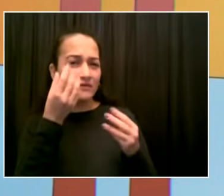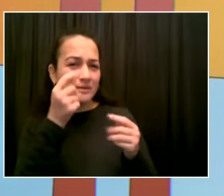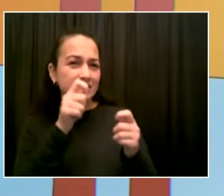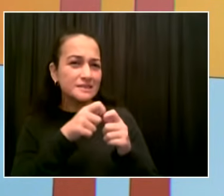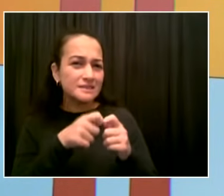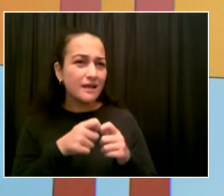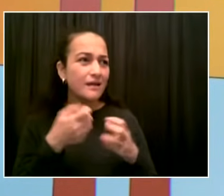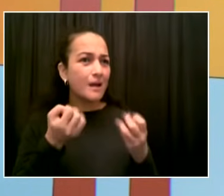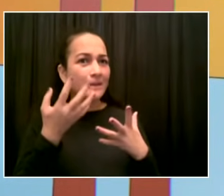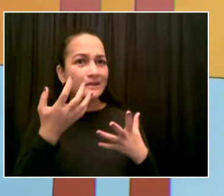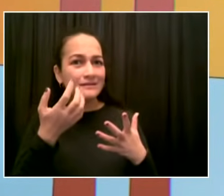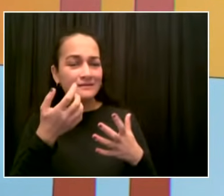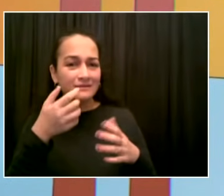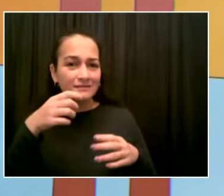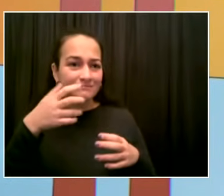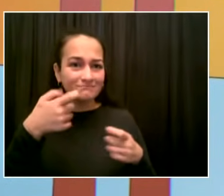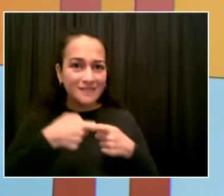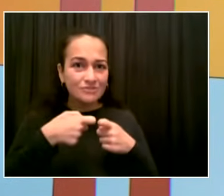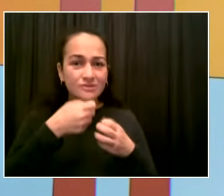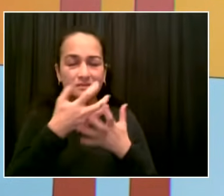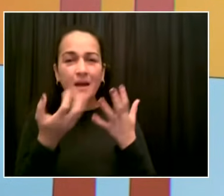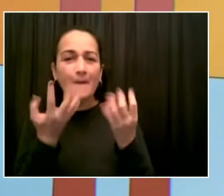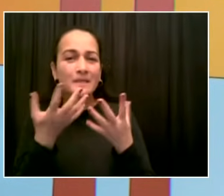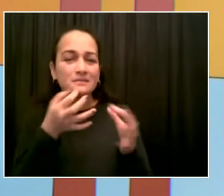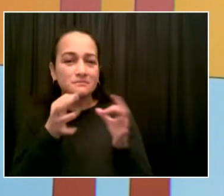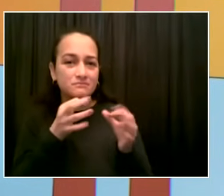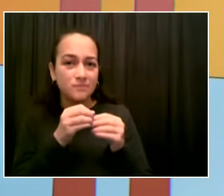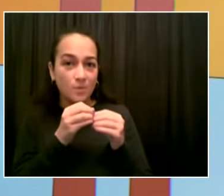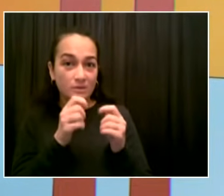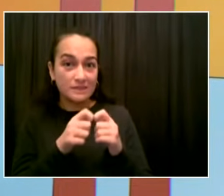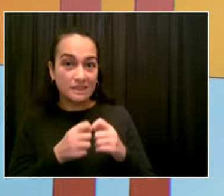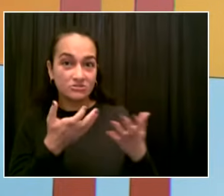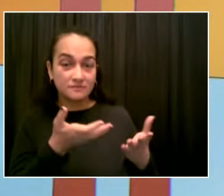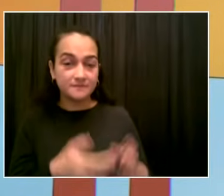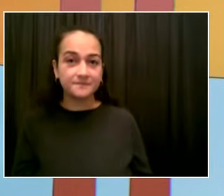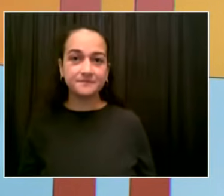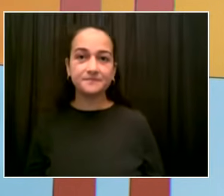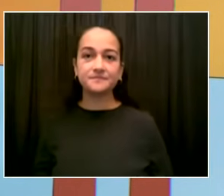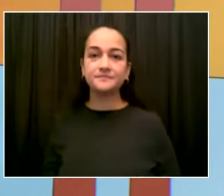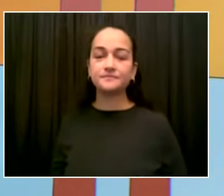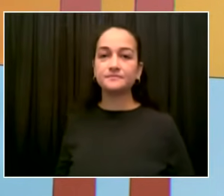YES, I WILL TURN TO KEITH KERMAN WHO HAS BEEN LEADING THE WAY ON A LOT OF